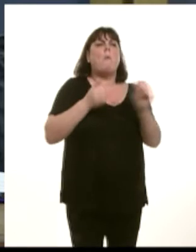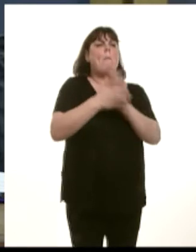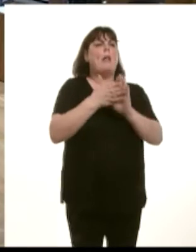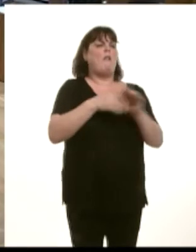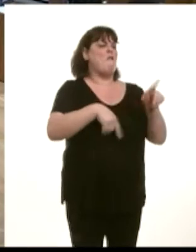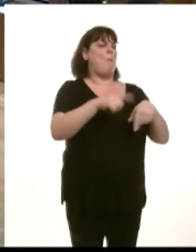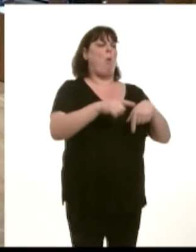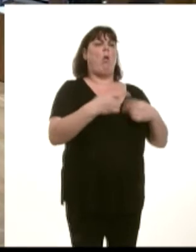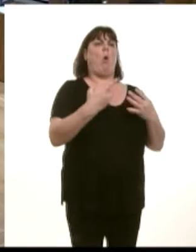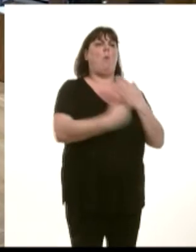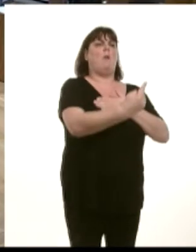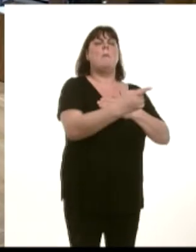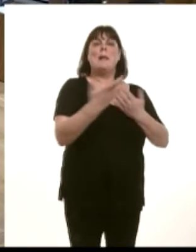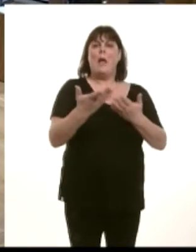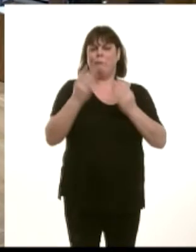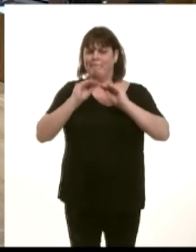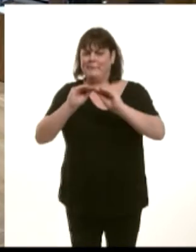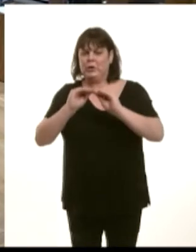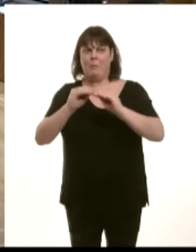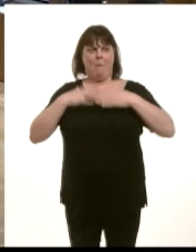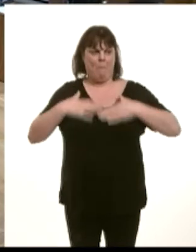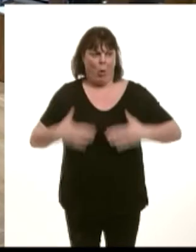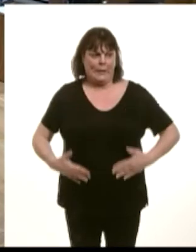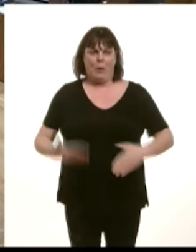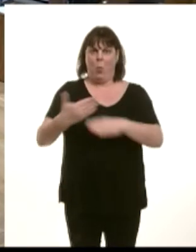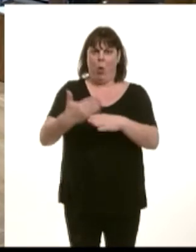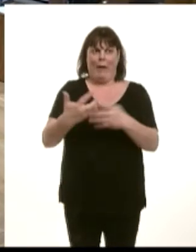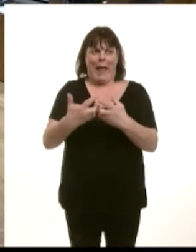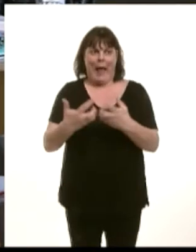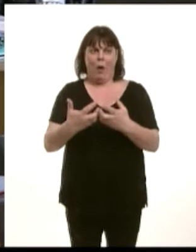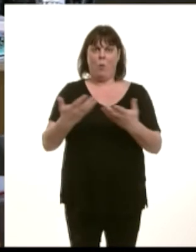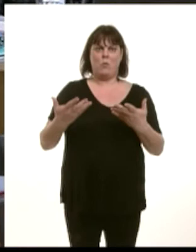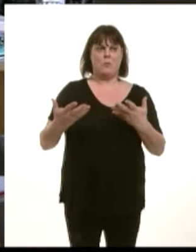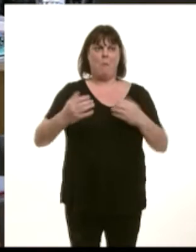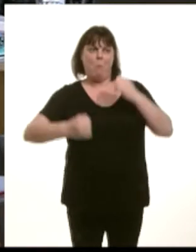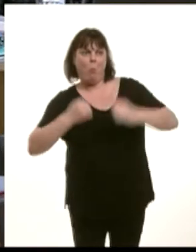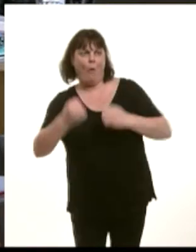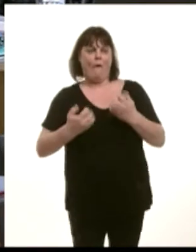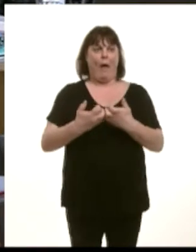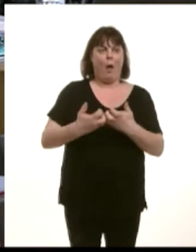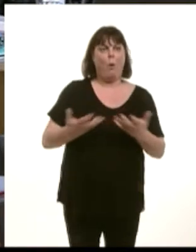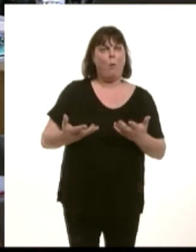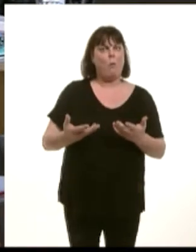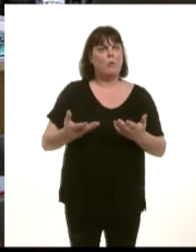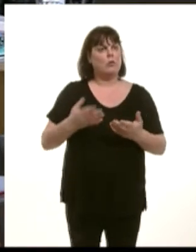Now there is much more thought given to physiology than was previously the case, and of course